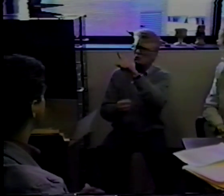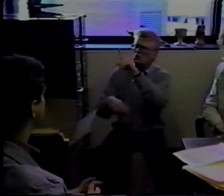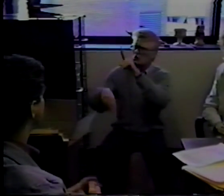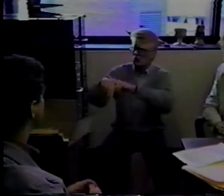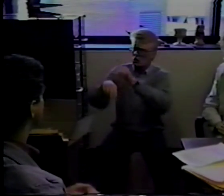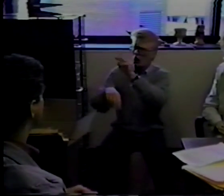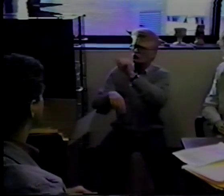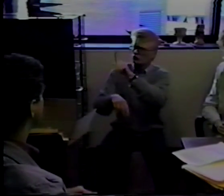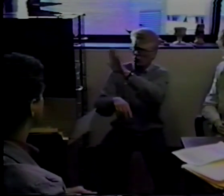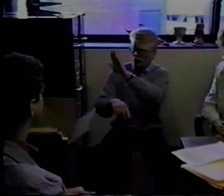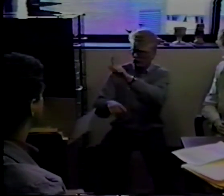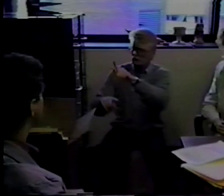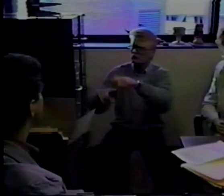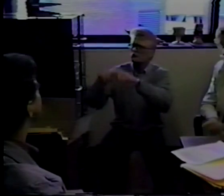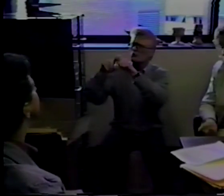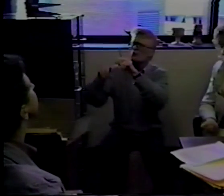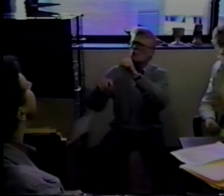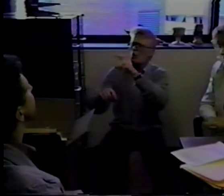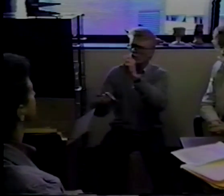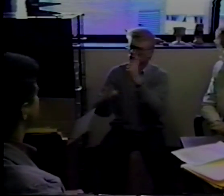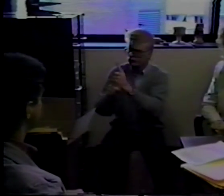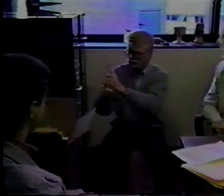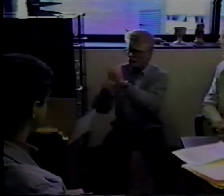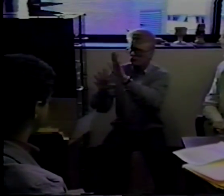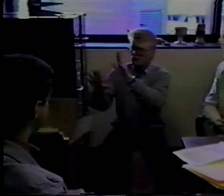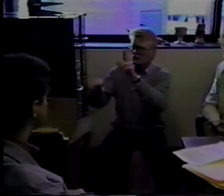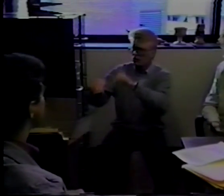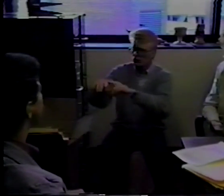Chaffe is correct, and we'll be discussing this in class today,